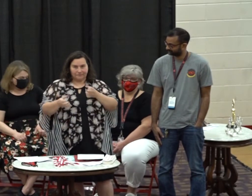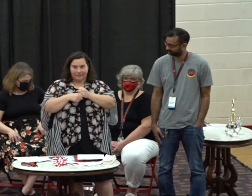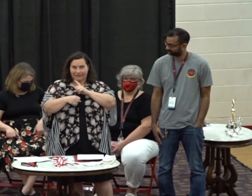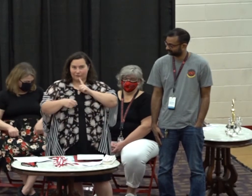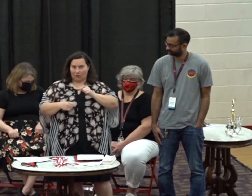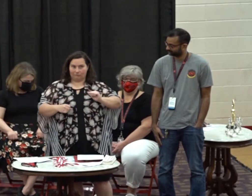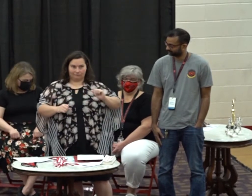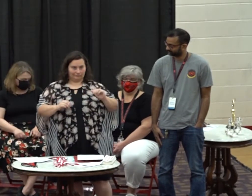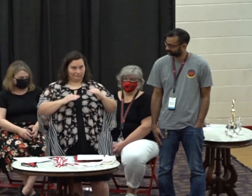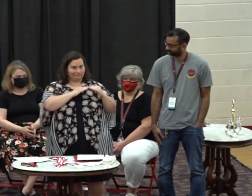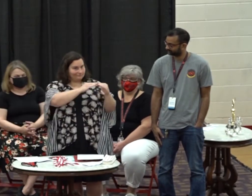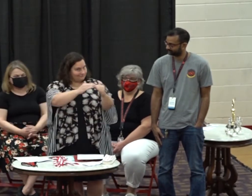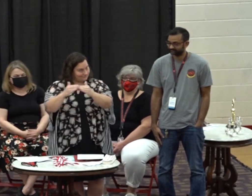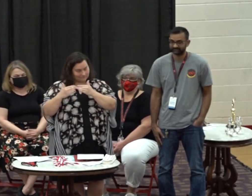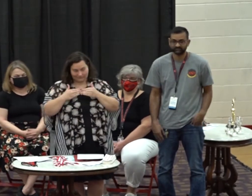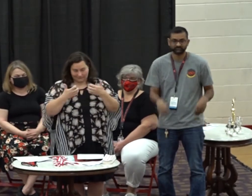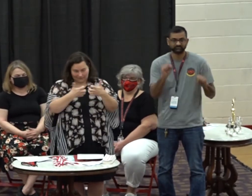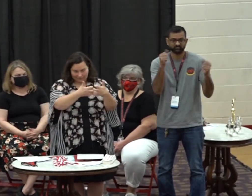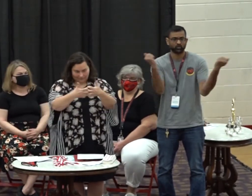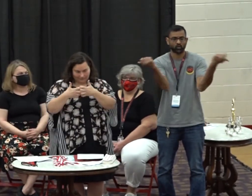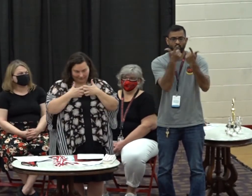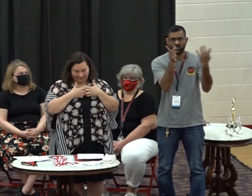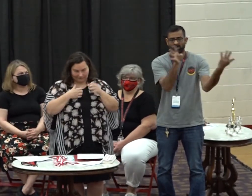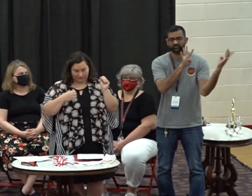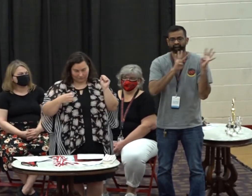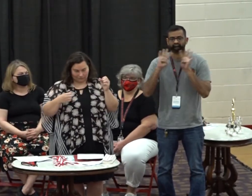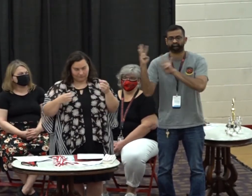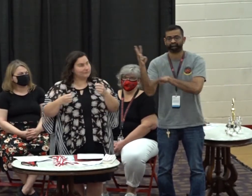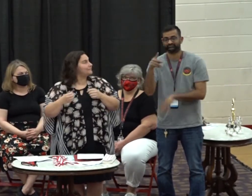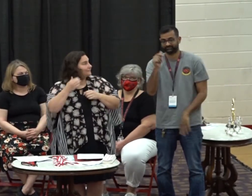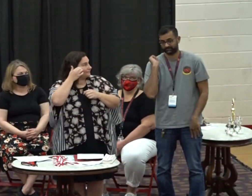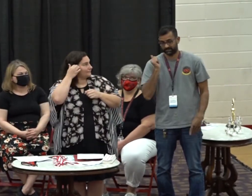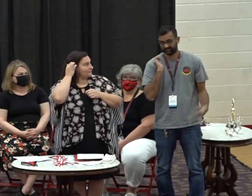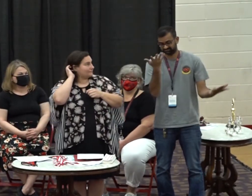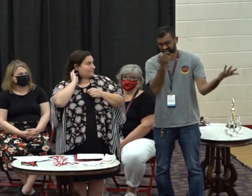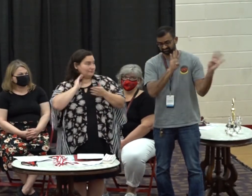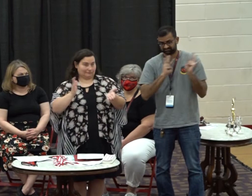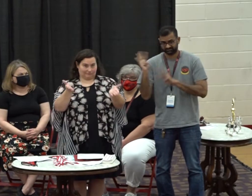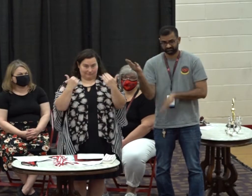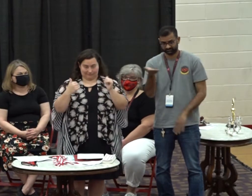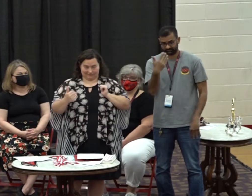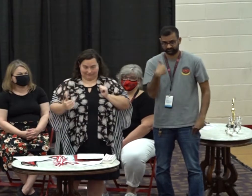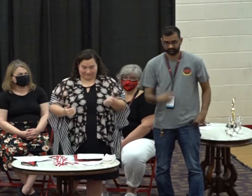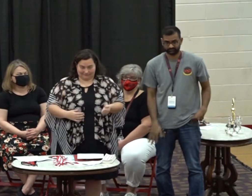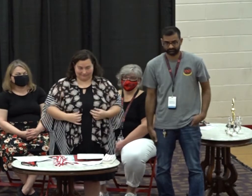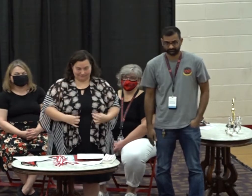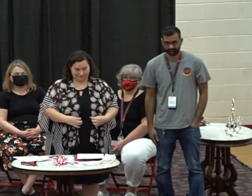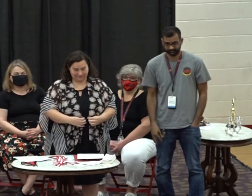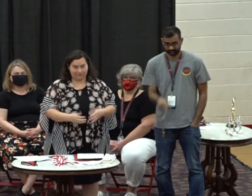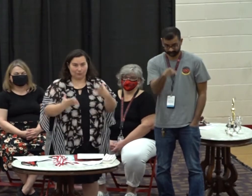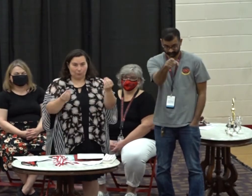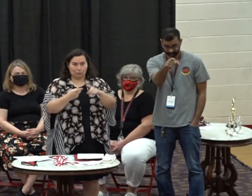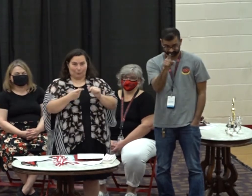Supporting others and making sure that all of the roommates and everybody - if you guys